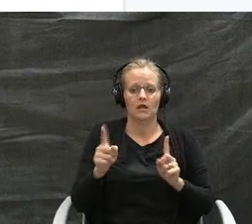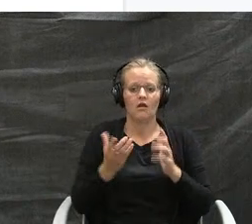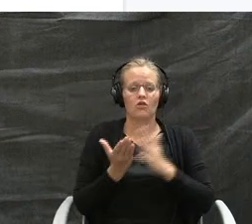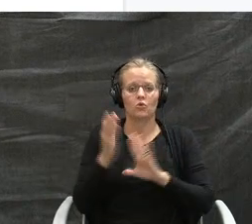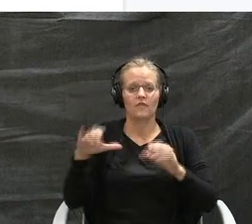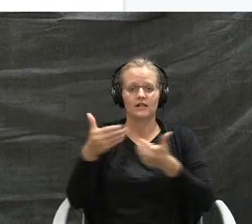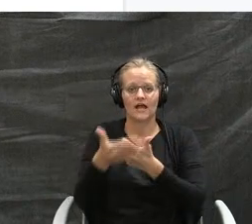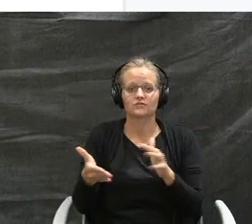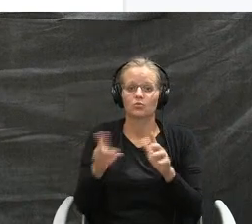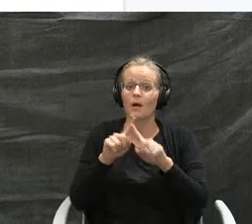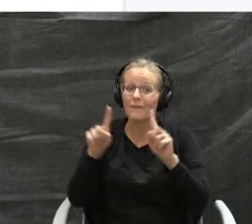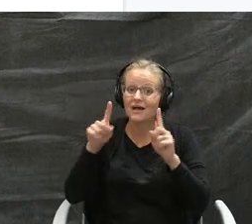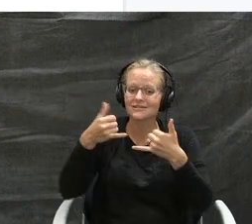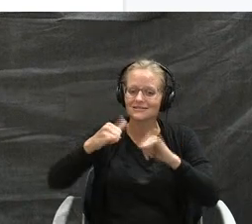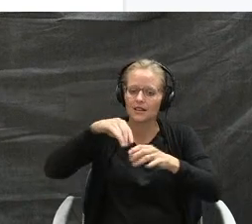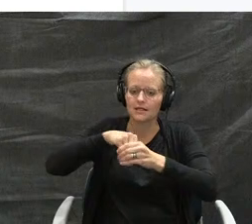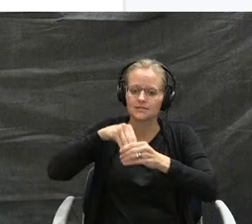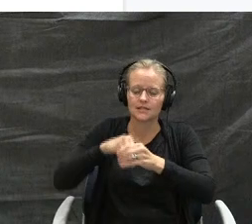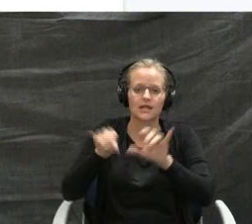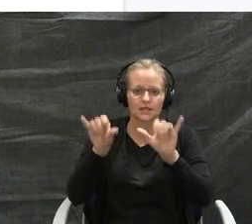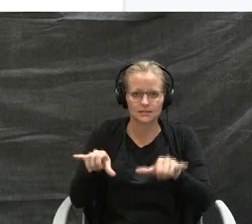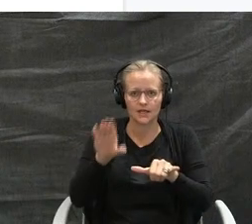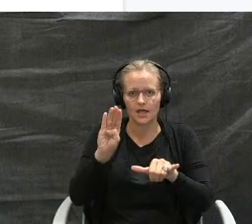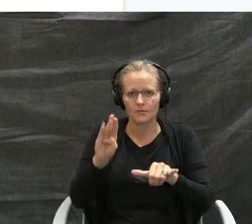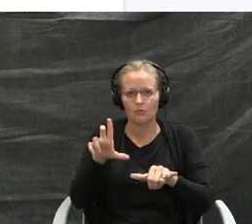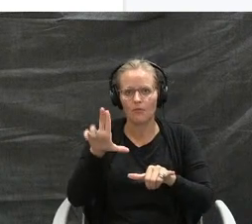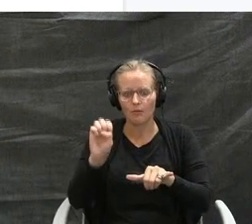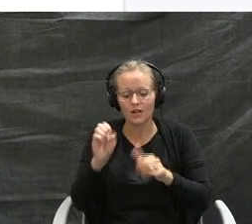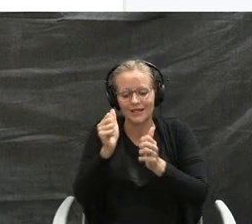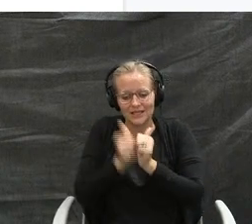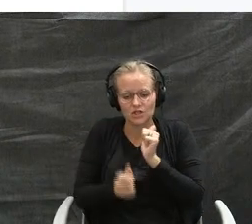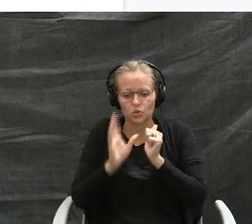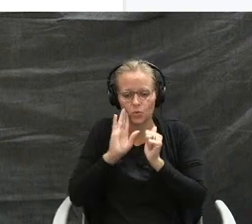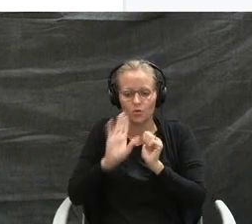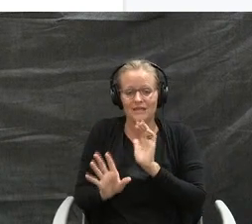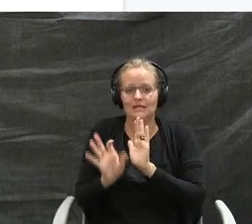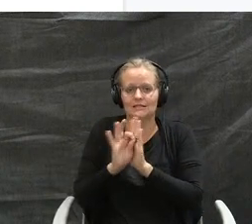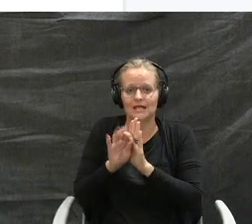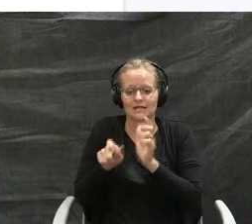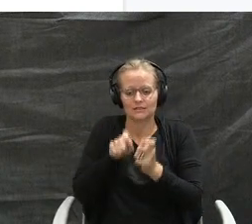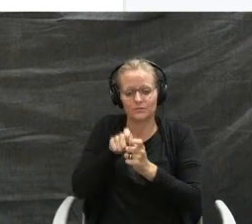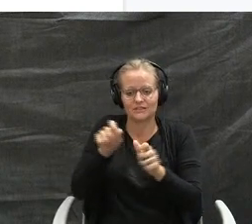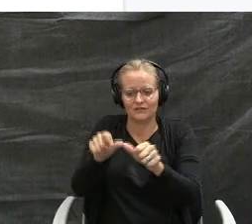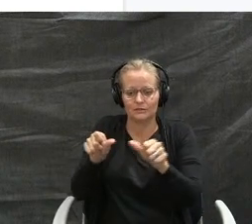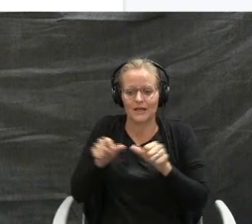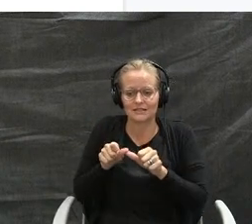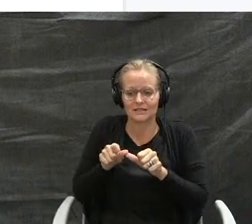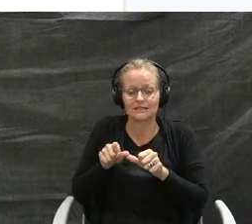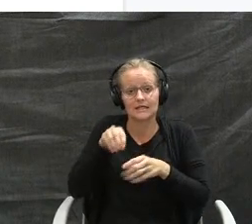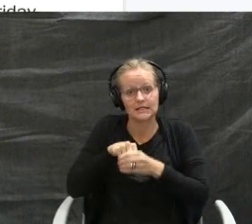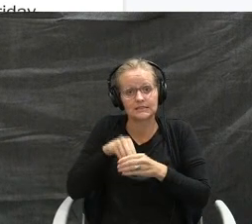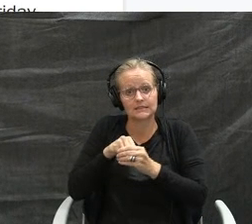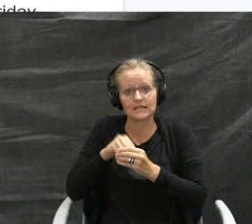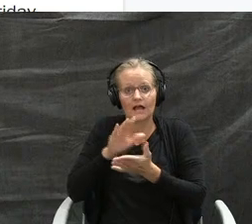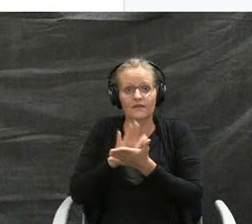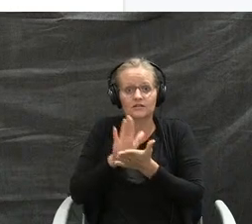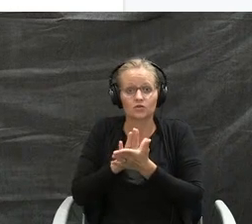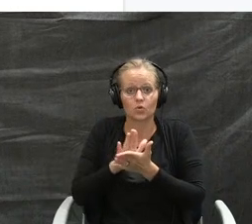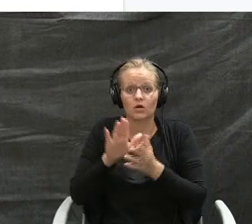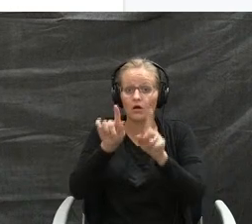level teaching team will be assigned specific six spaces within the school, including classrooms restrooms. Entrances, exits, exits